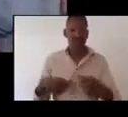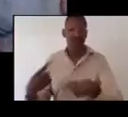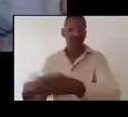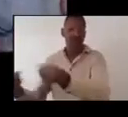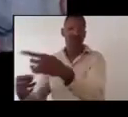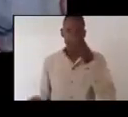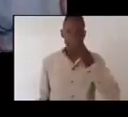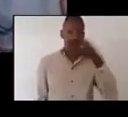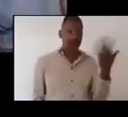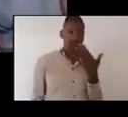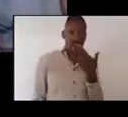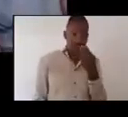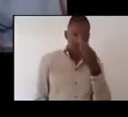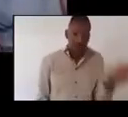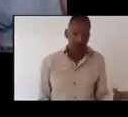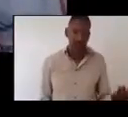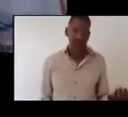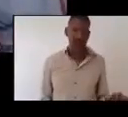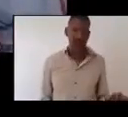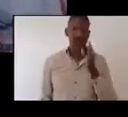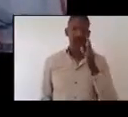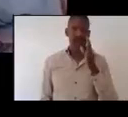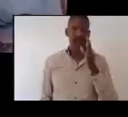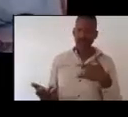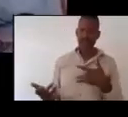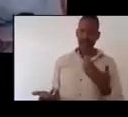That could be frustrating and feel like a failure for the adult.